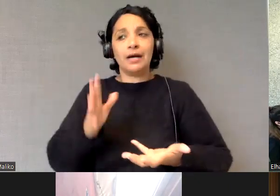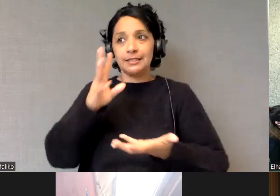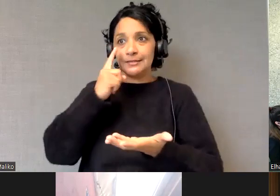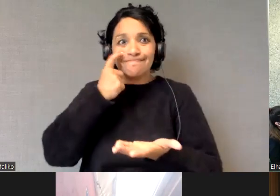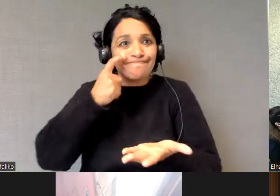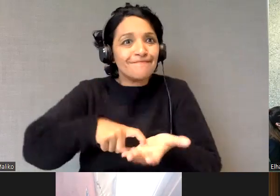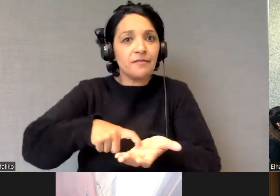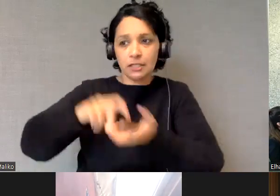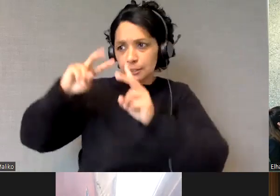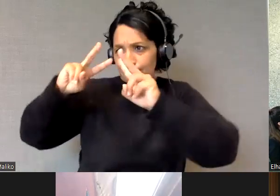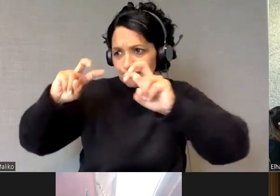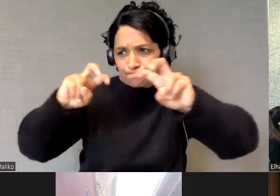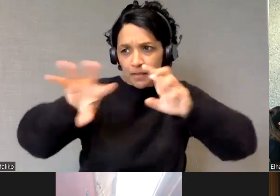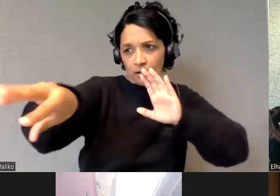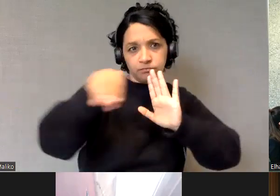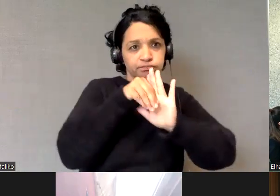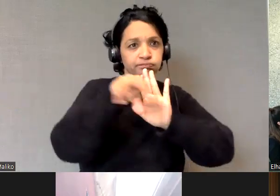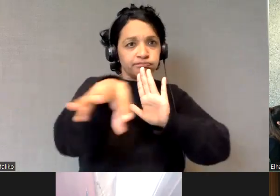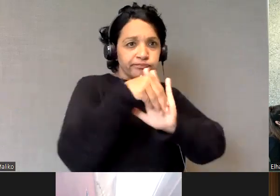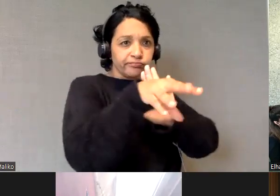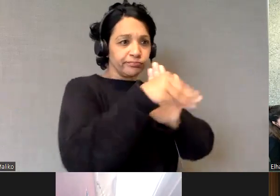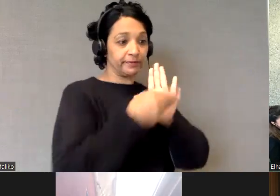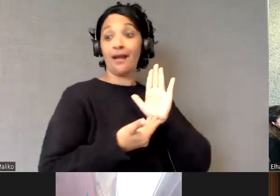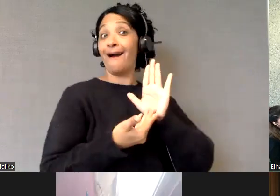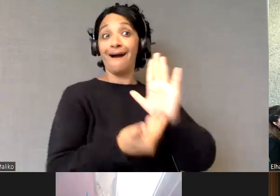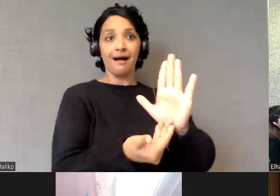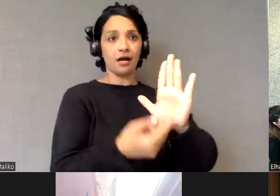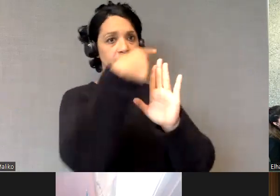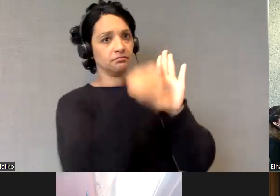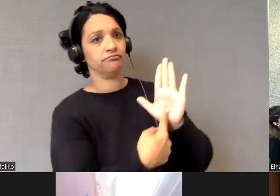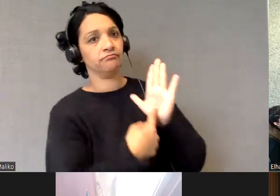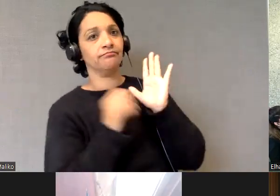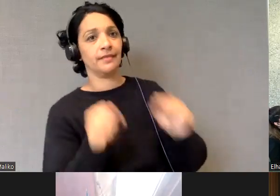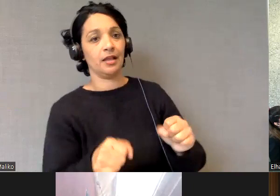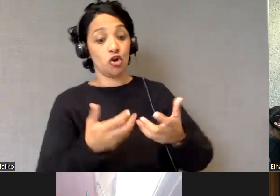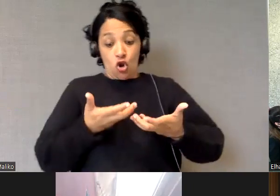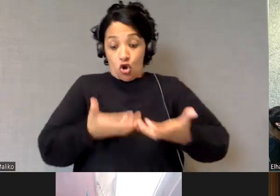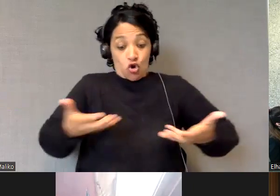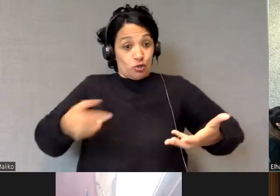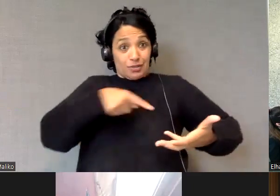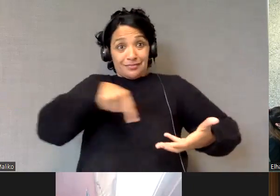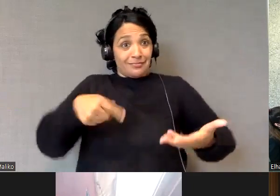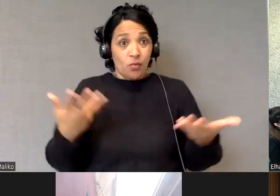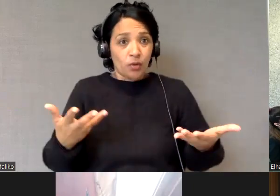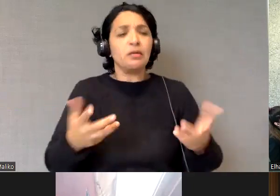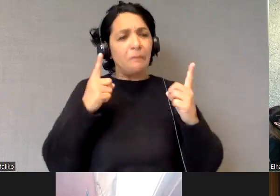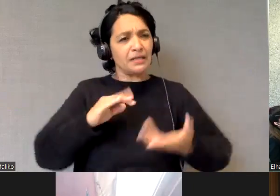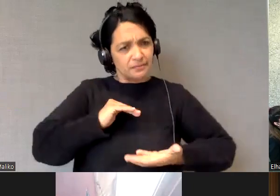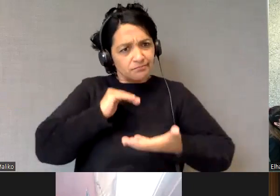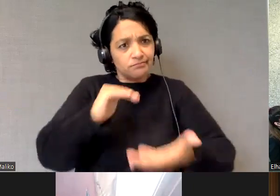can draw their attention and resources required, the commitments required to make sure that